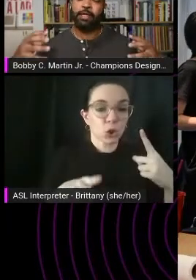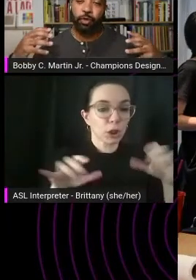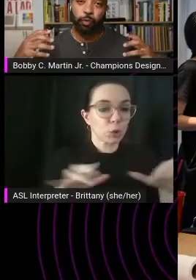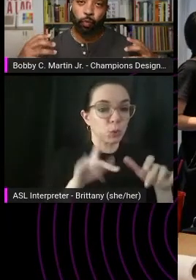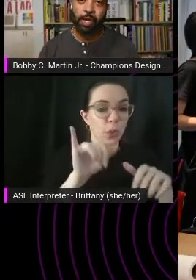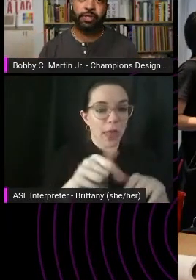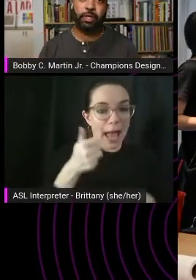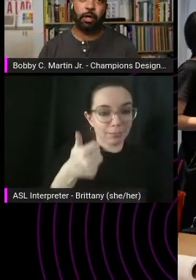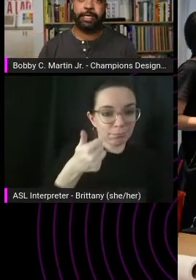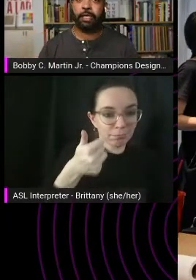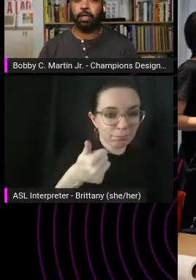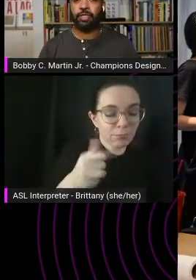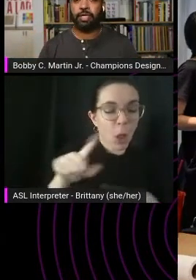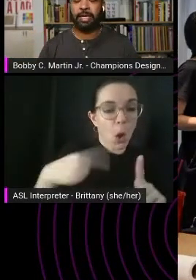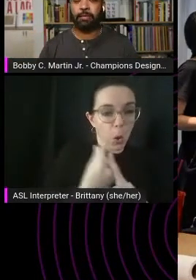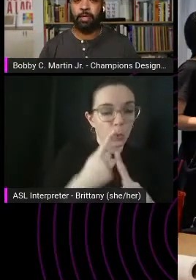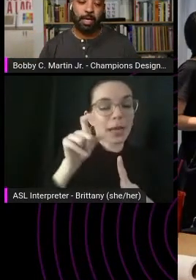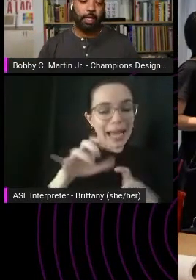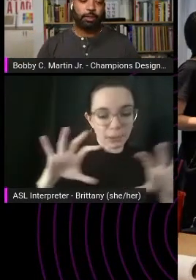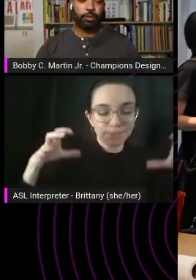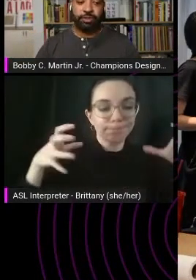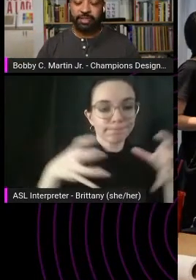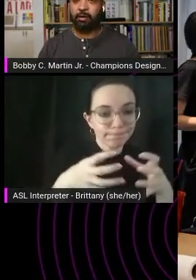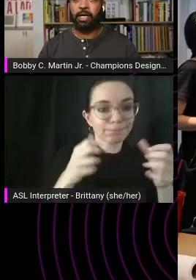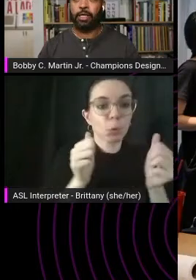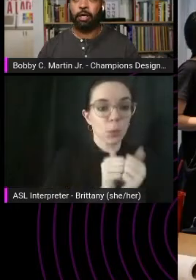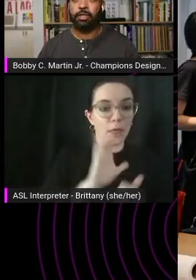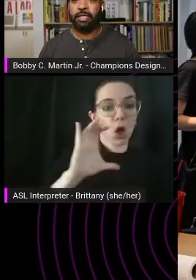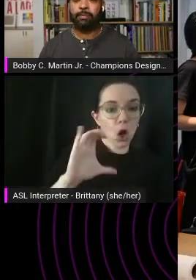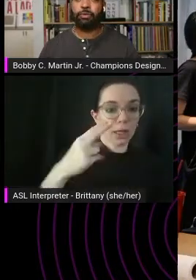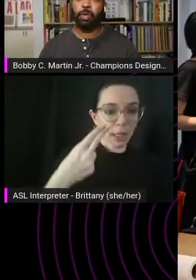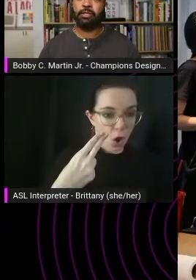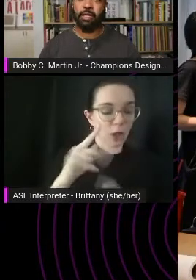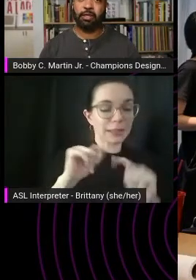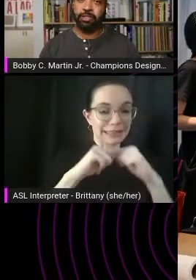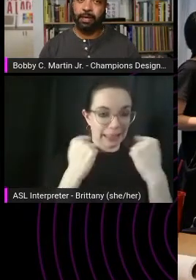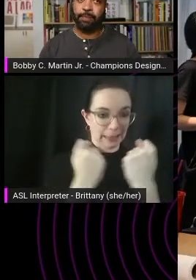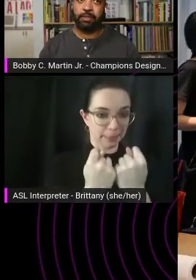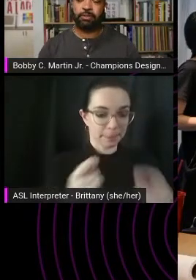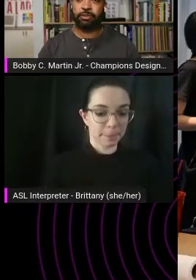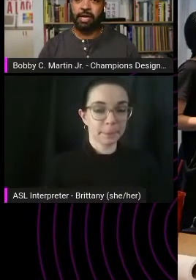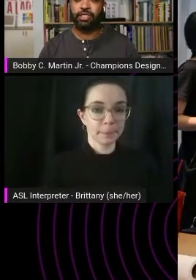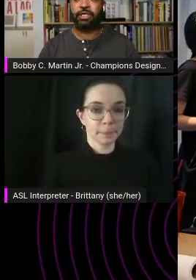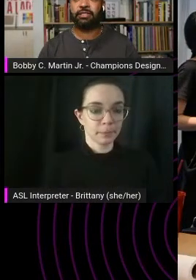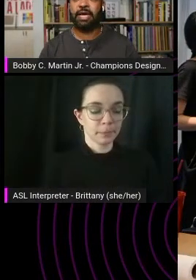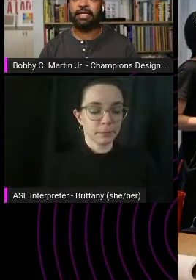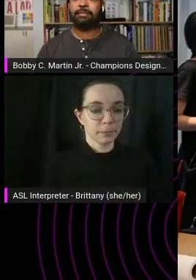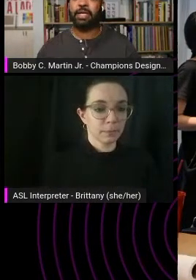We had to do it with the Carnegie Hall team. So Sara and her team as well as our Champions strategy and design team